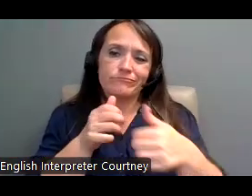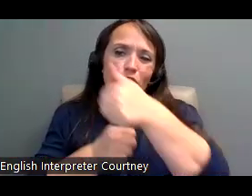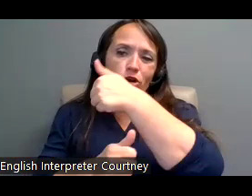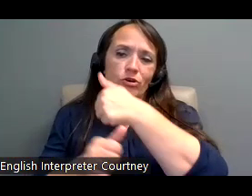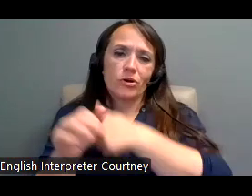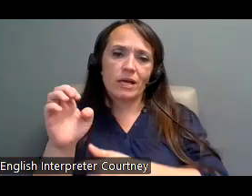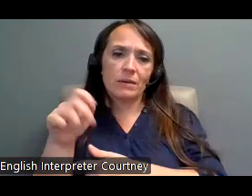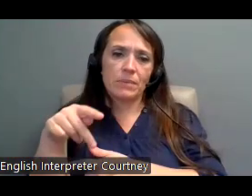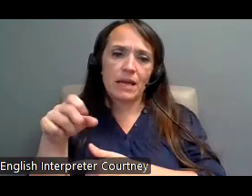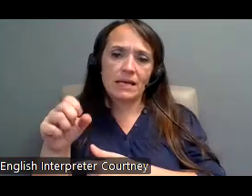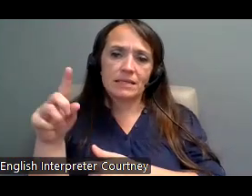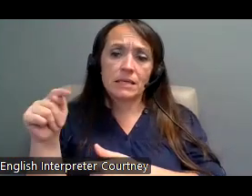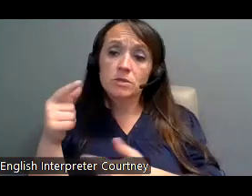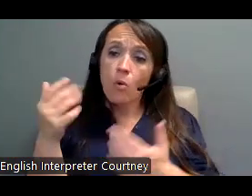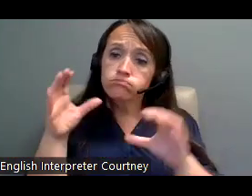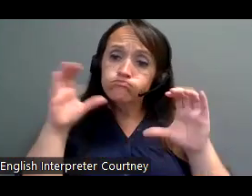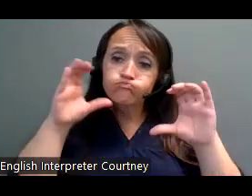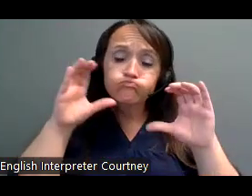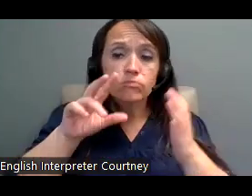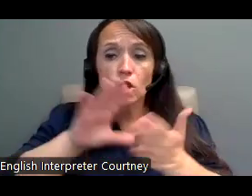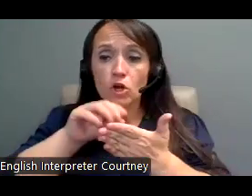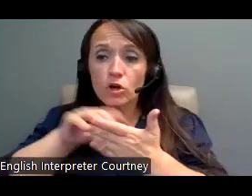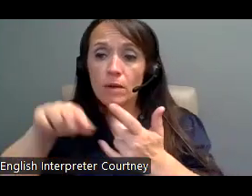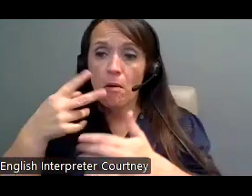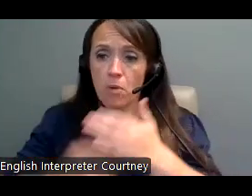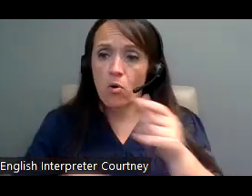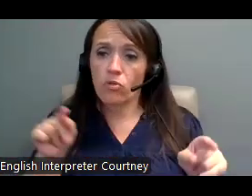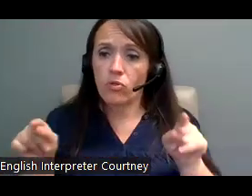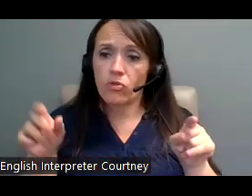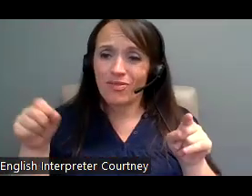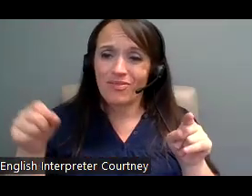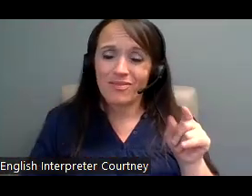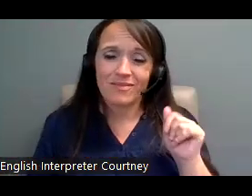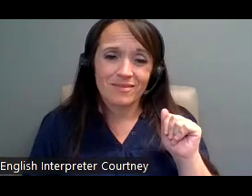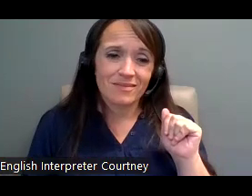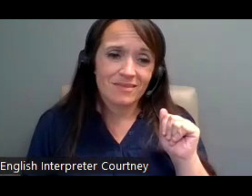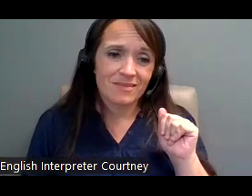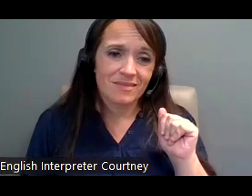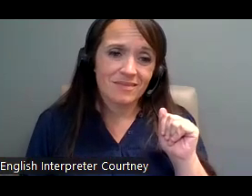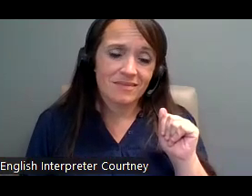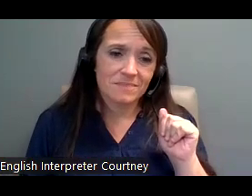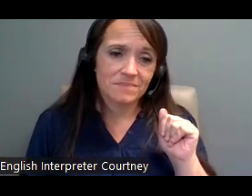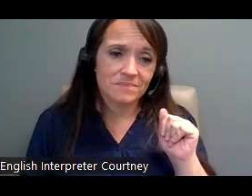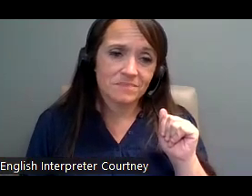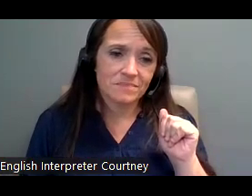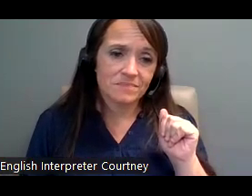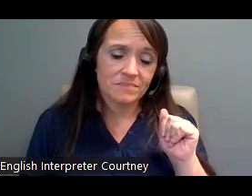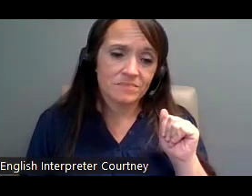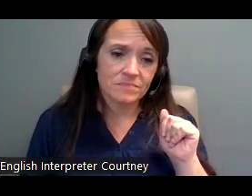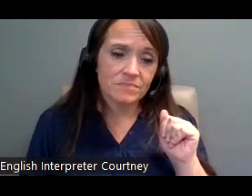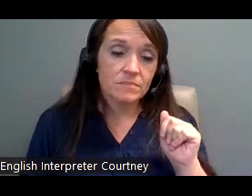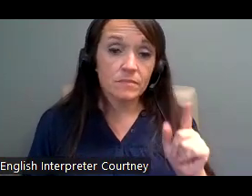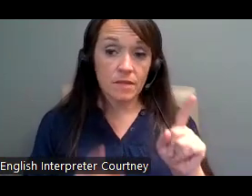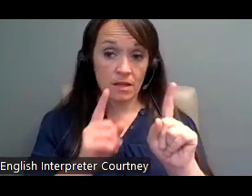explore both options. And again, these particular part of Medicaid is good until the person reaches